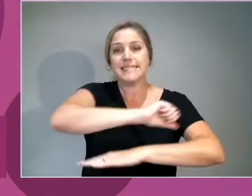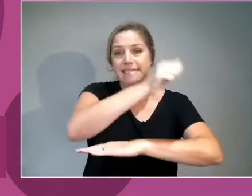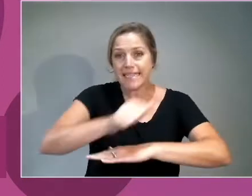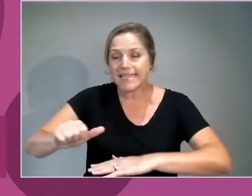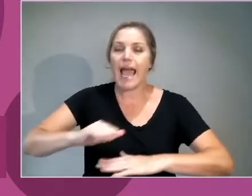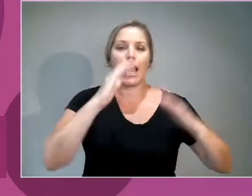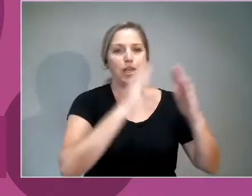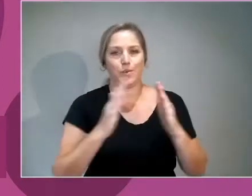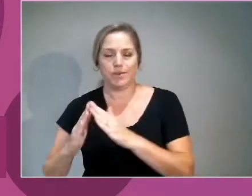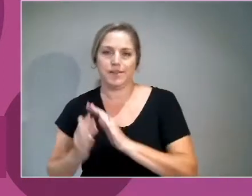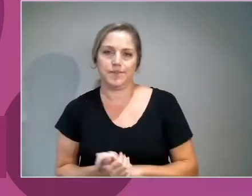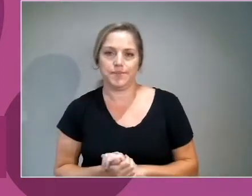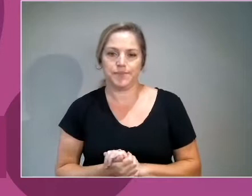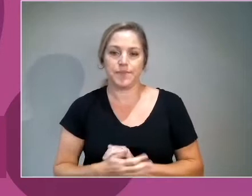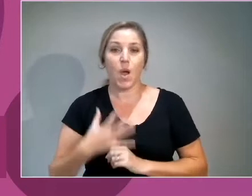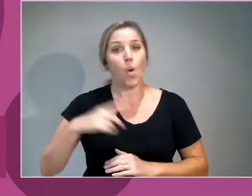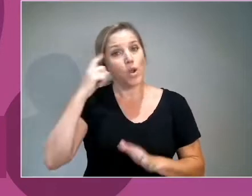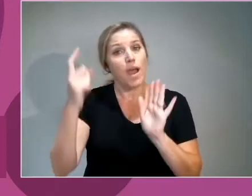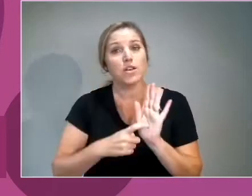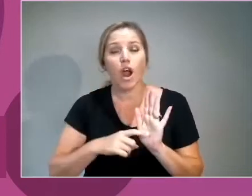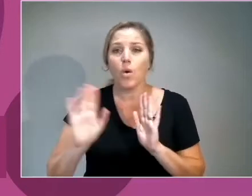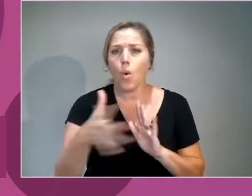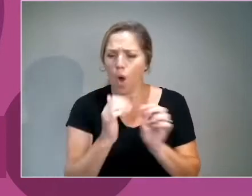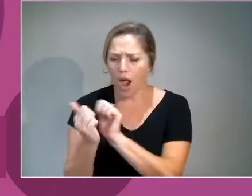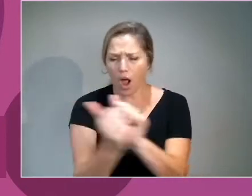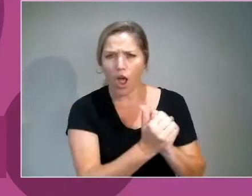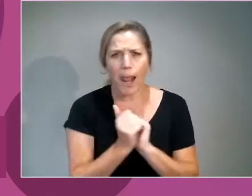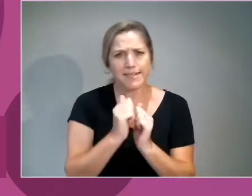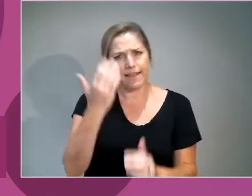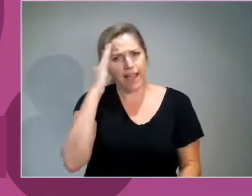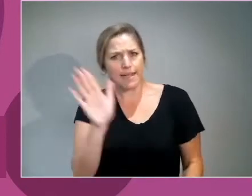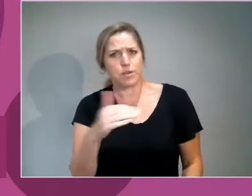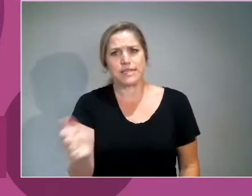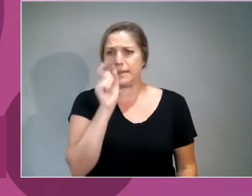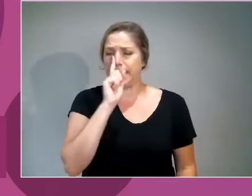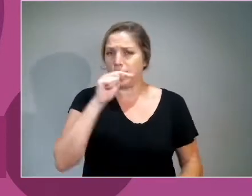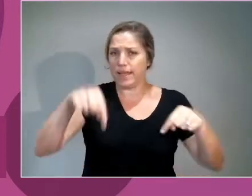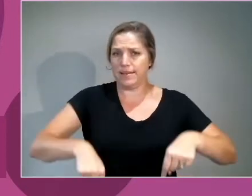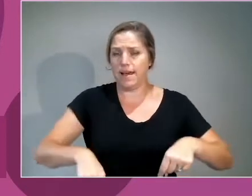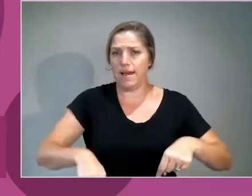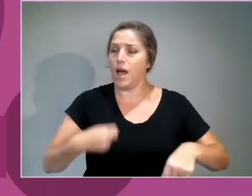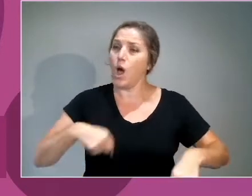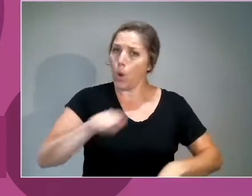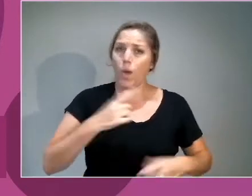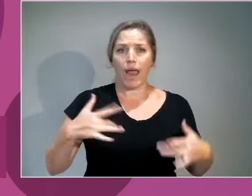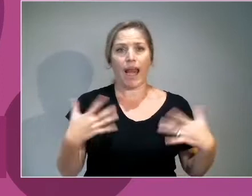expertise of all of us who live with the reality of mental ill-health and exposure to suicide.